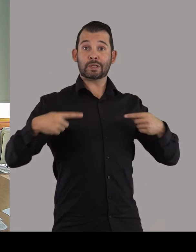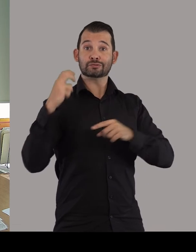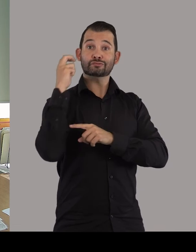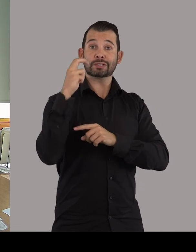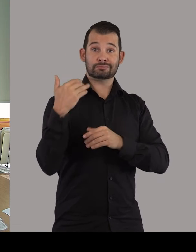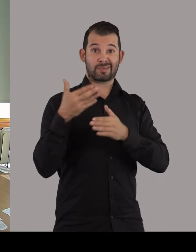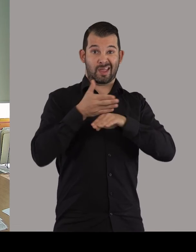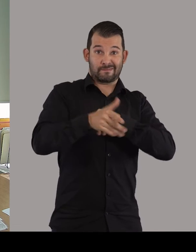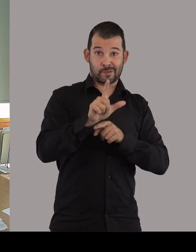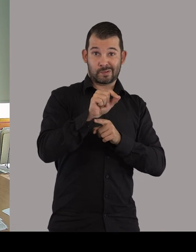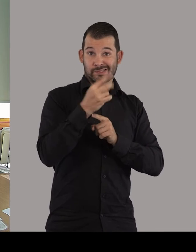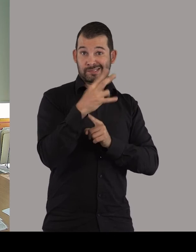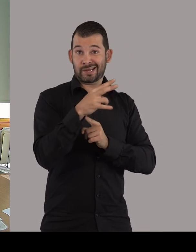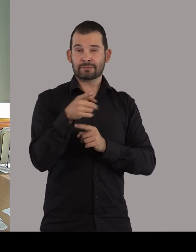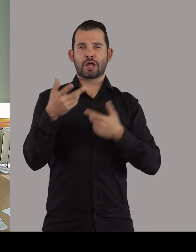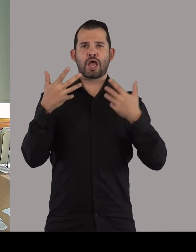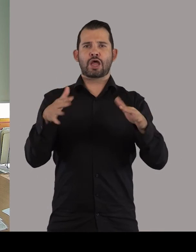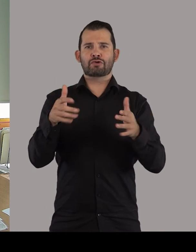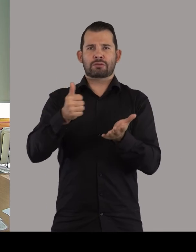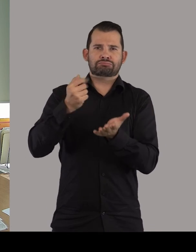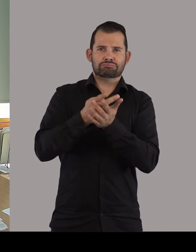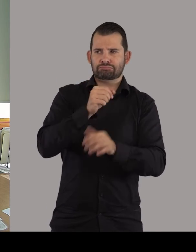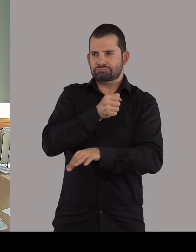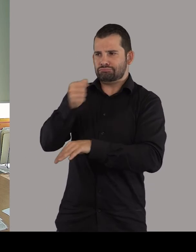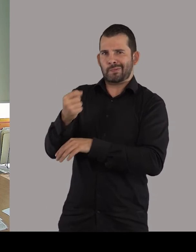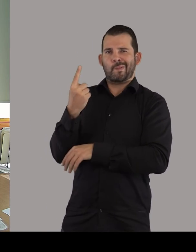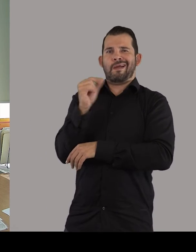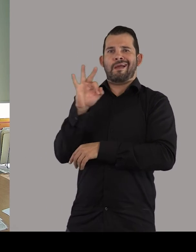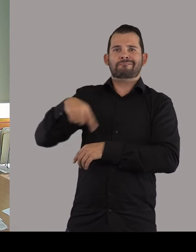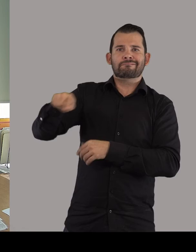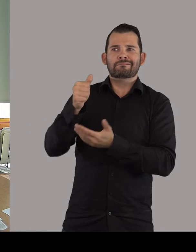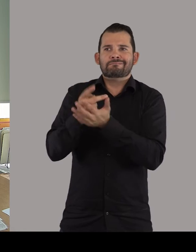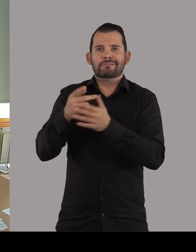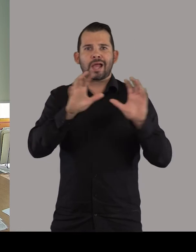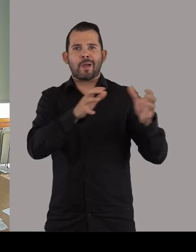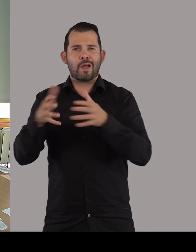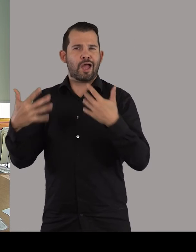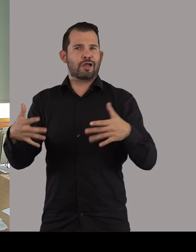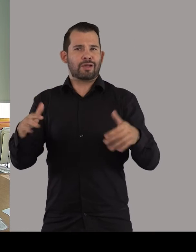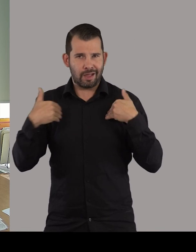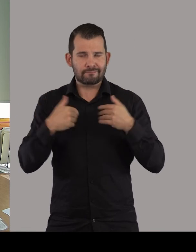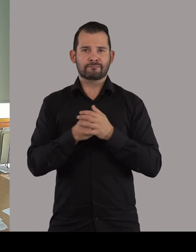you have already been placed into one of the eligibility categories. If you registered for Wheel-Trans